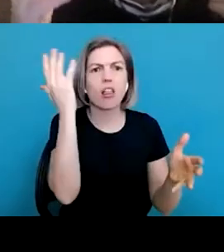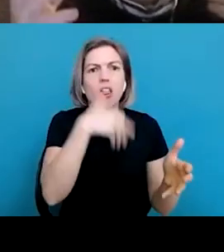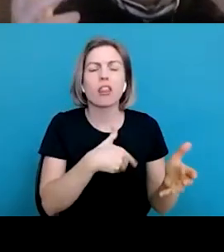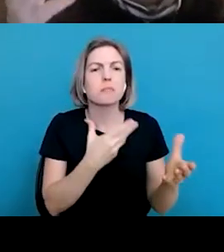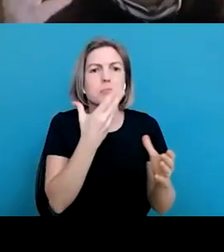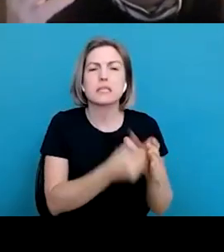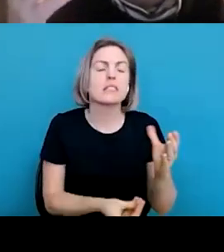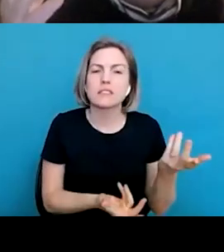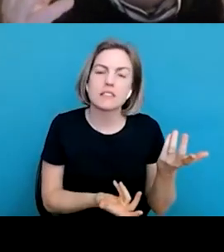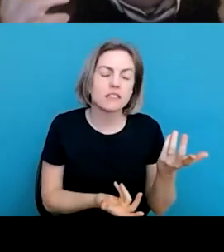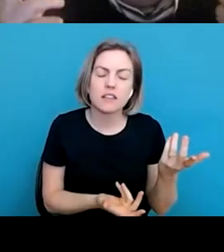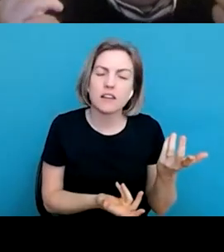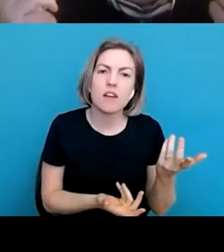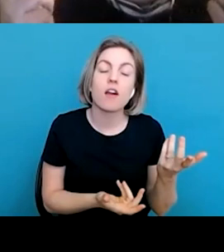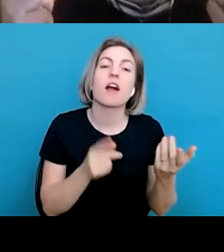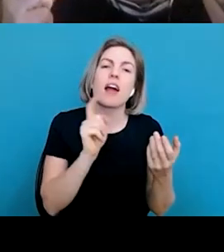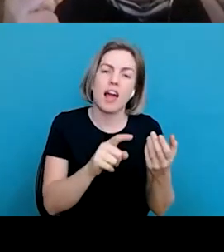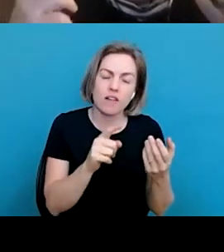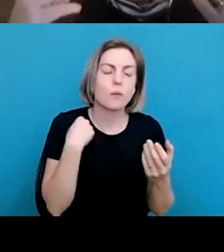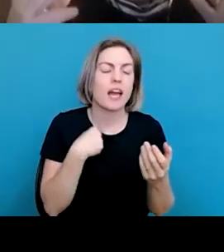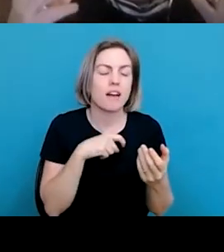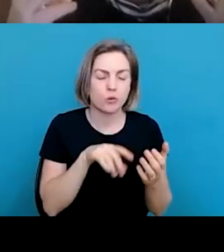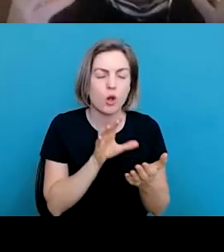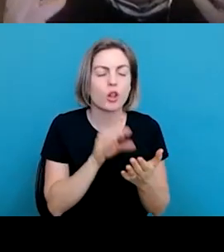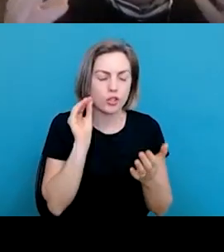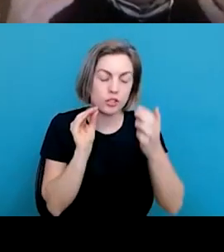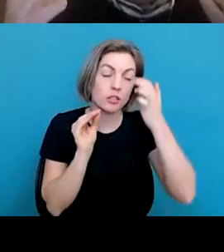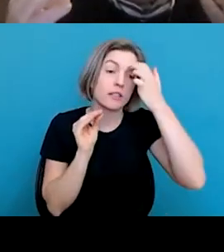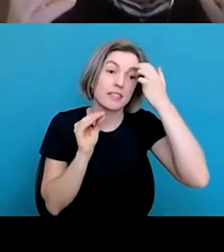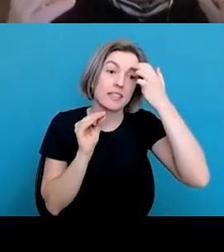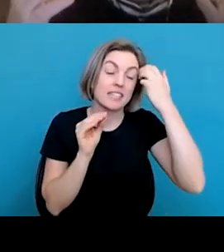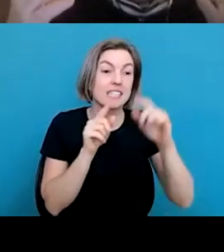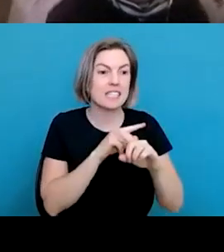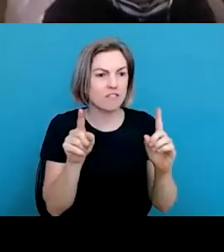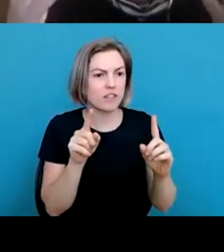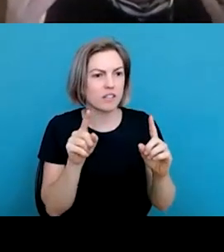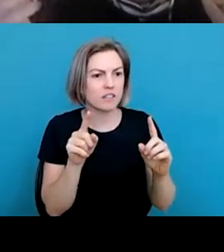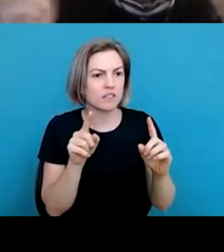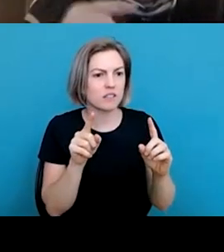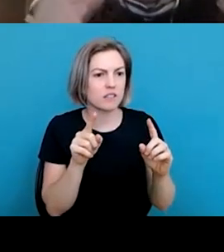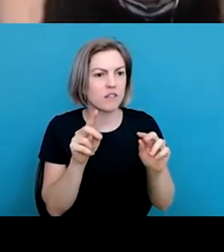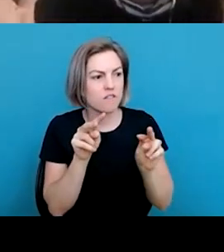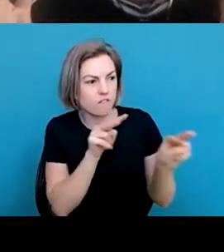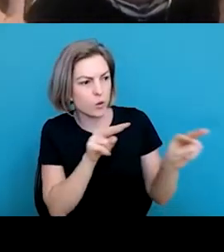We have to learn that different viewing patterns that we have in XR that we don't have in 2-D